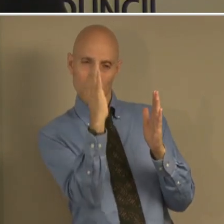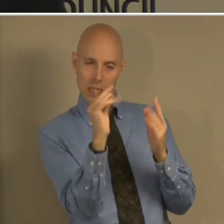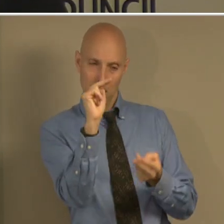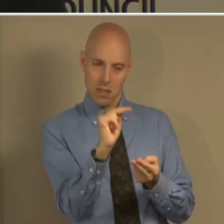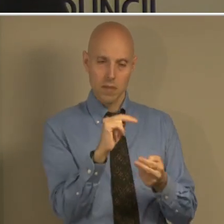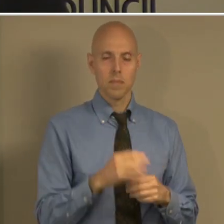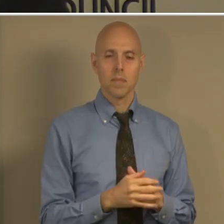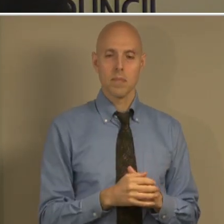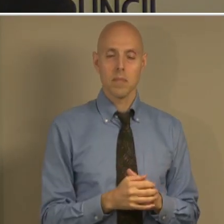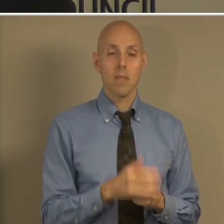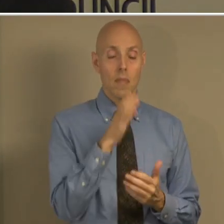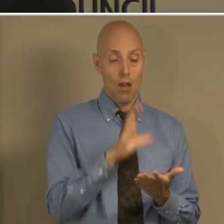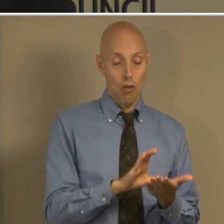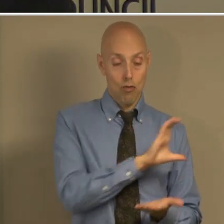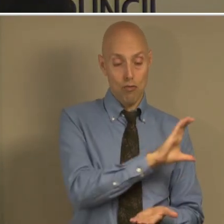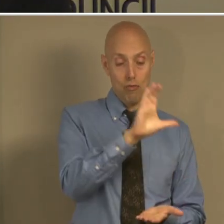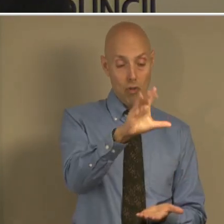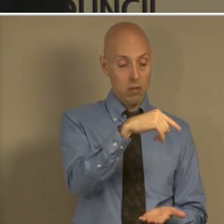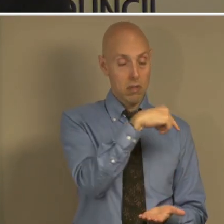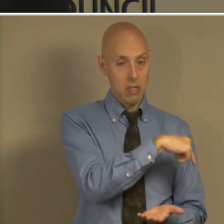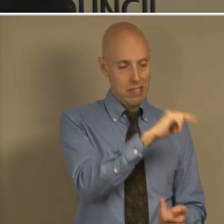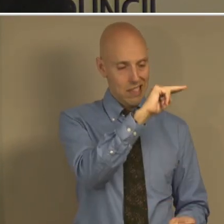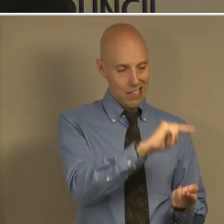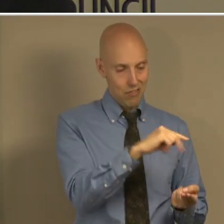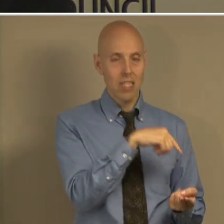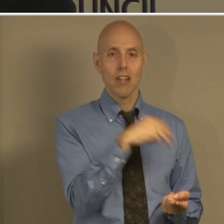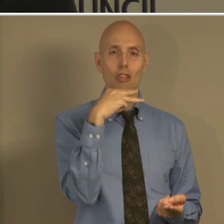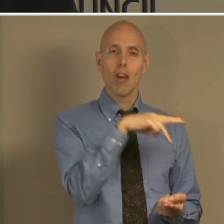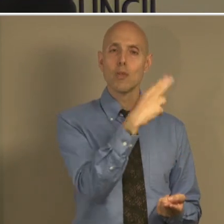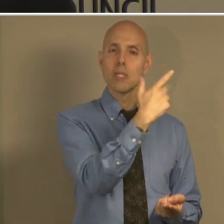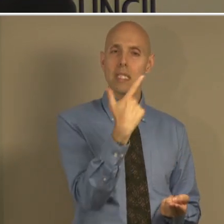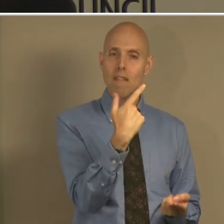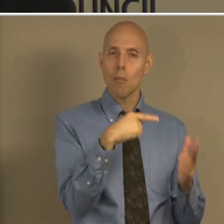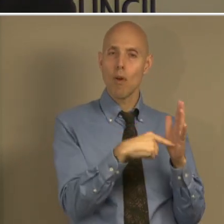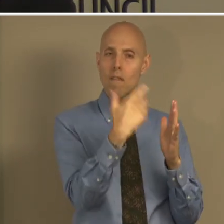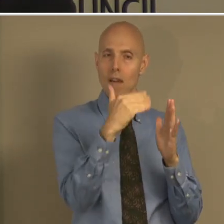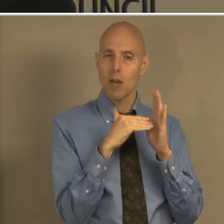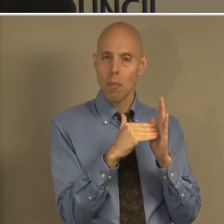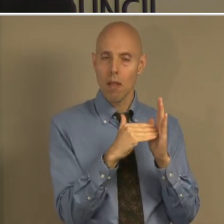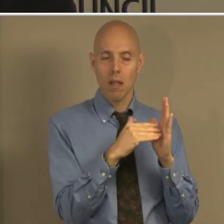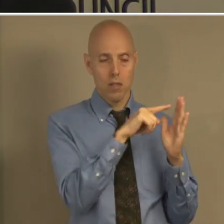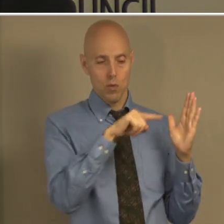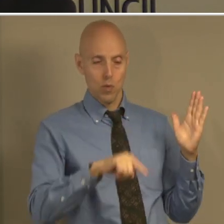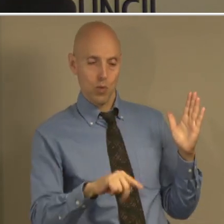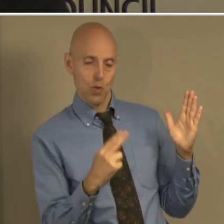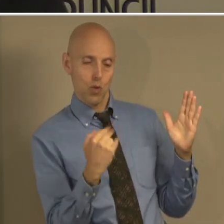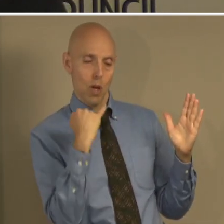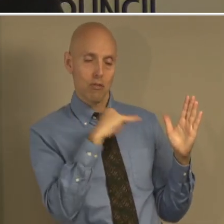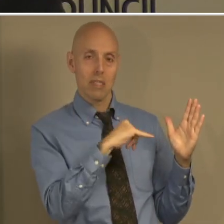Grant-in-aid that we can put to that budget has decreased from 327.5 million to 269.8 million.